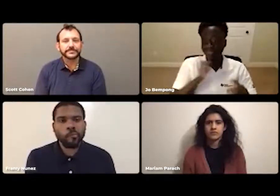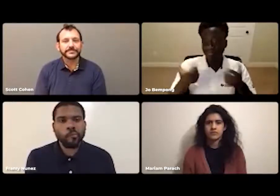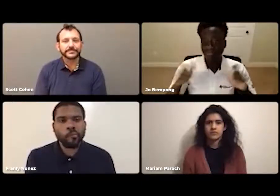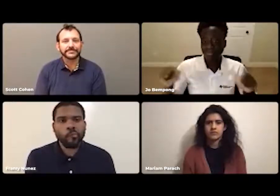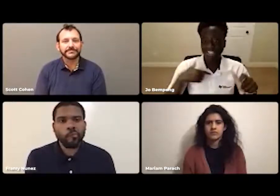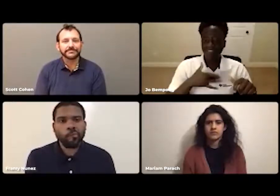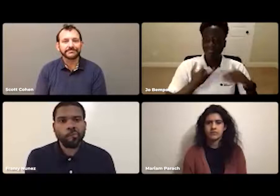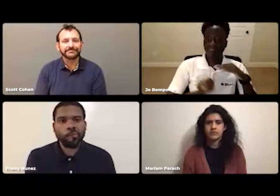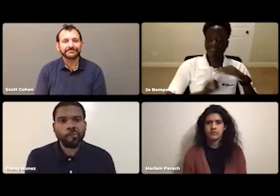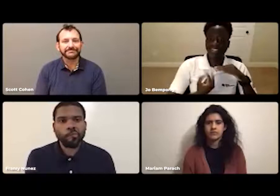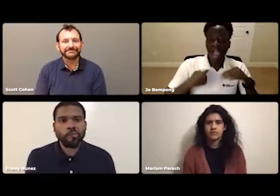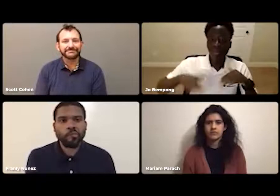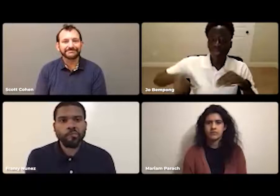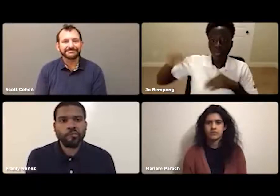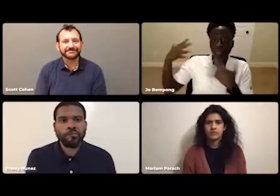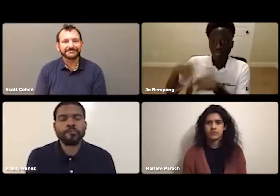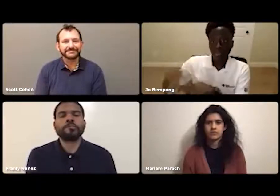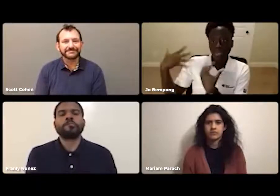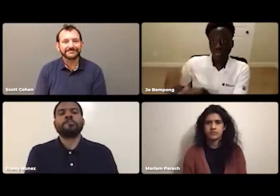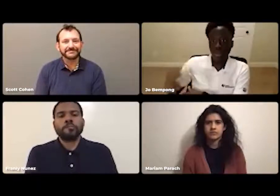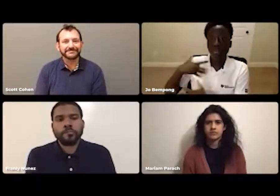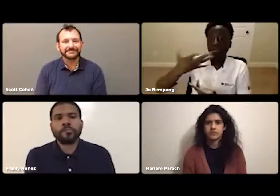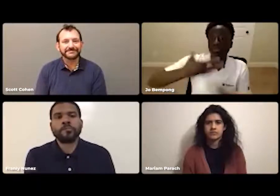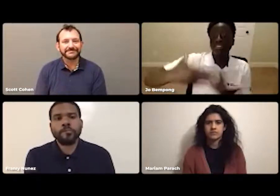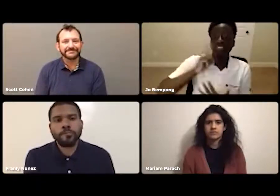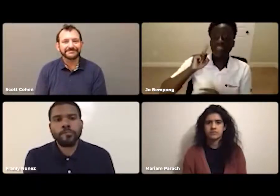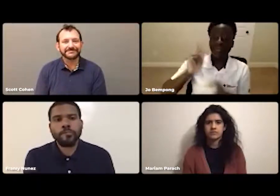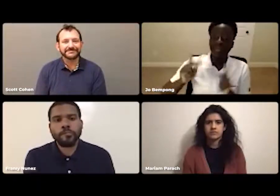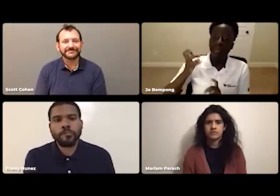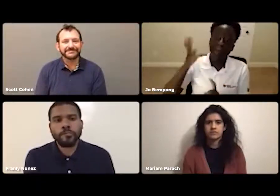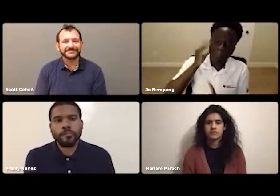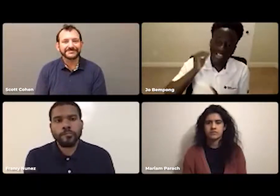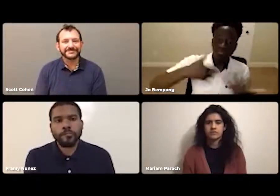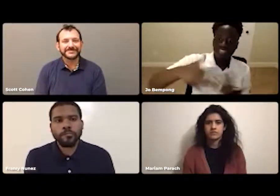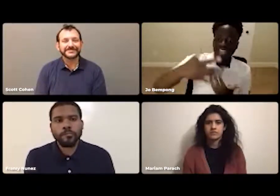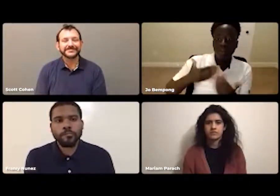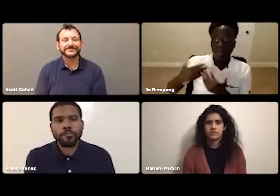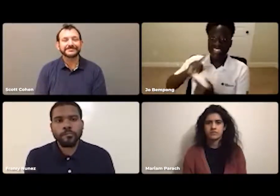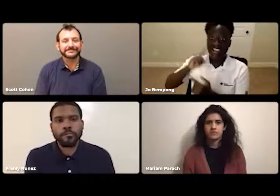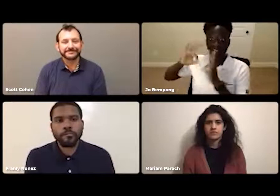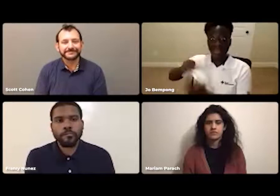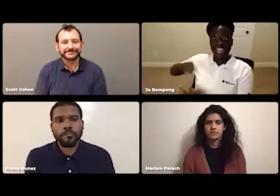The deaf community wasn't huge there.